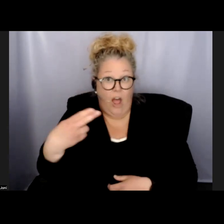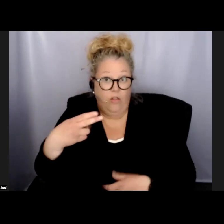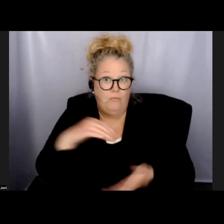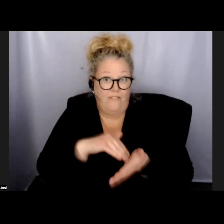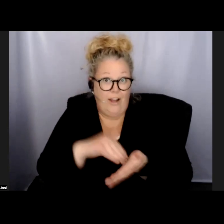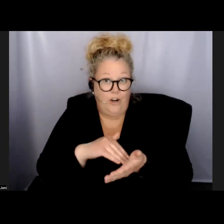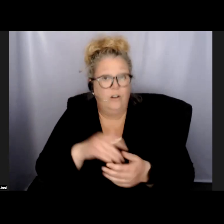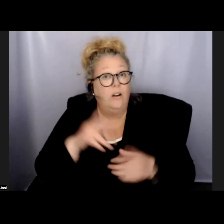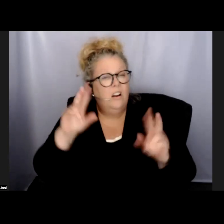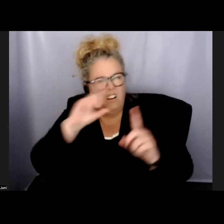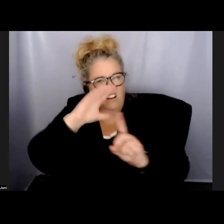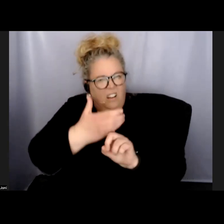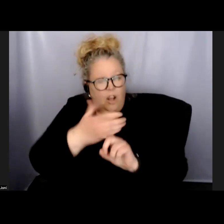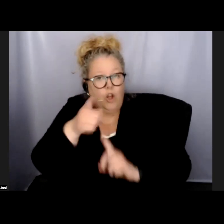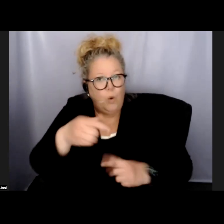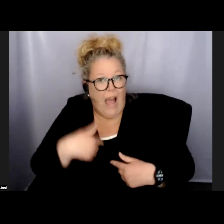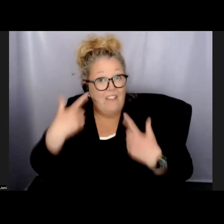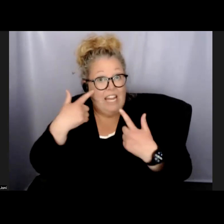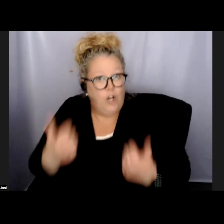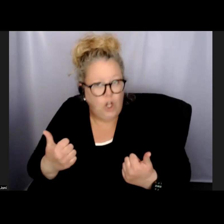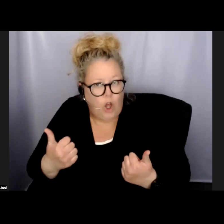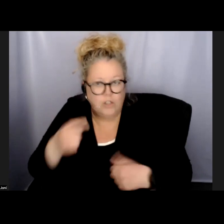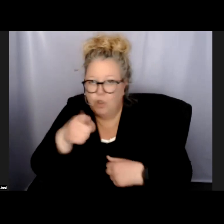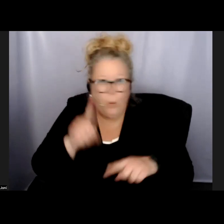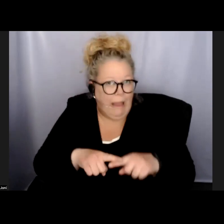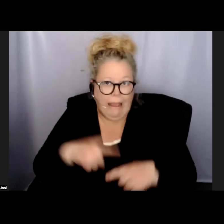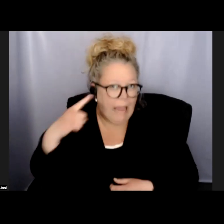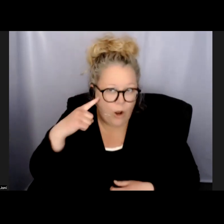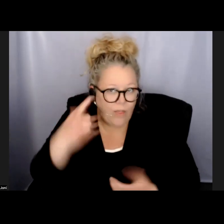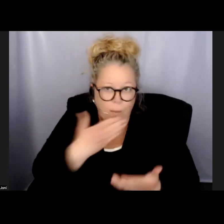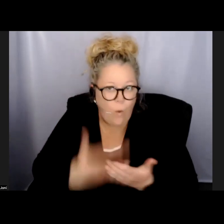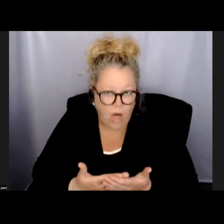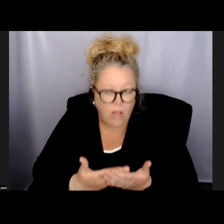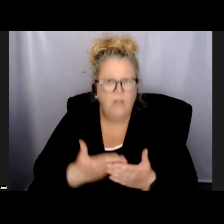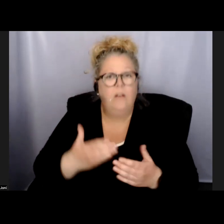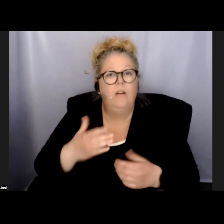hear them well. just like in the previous video but you're also going to try to see